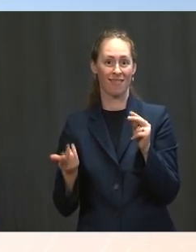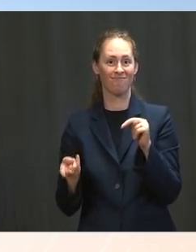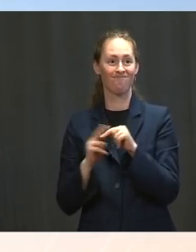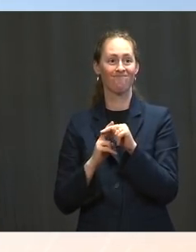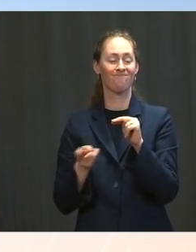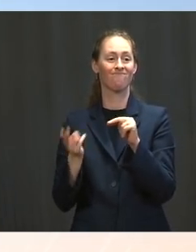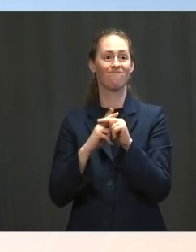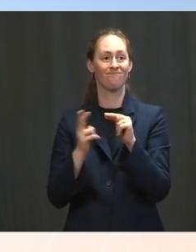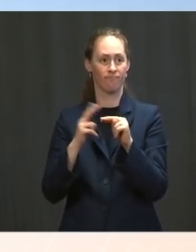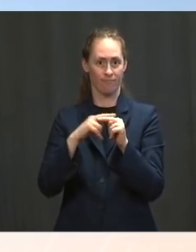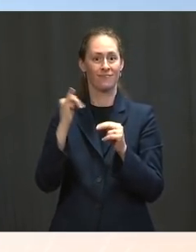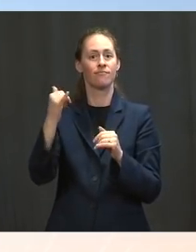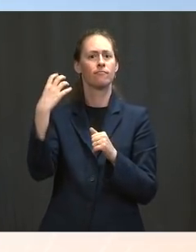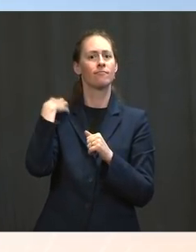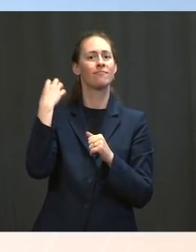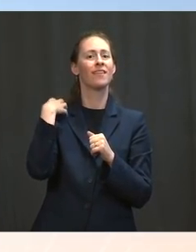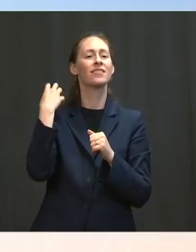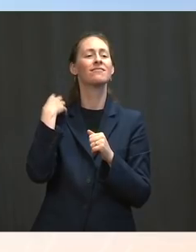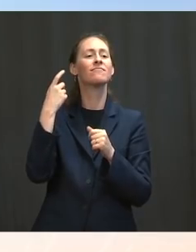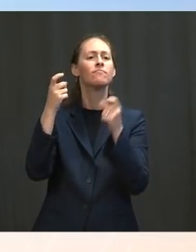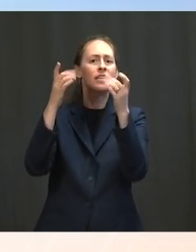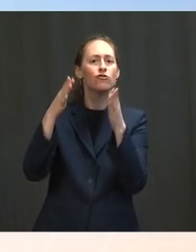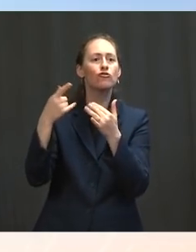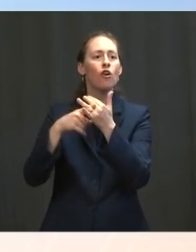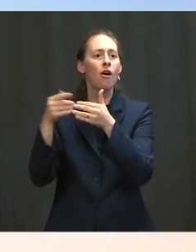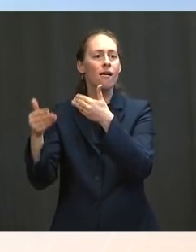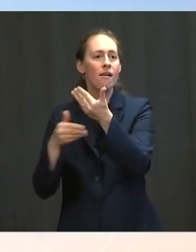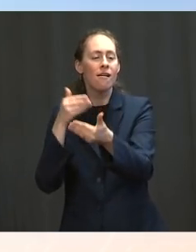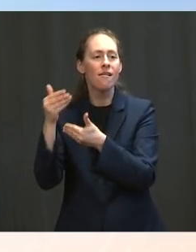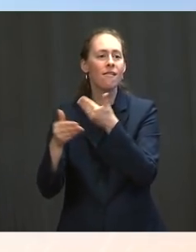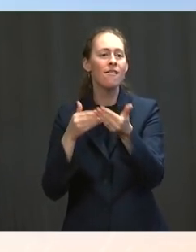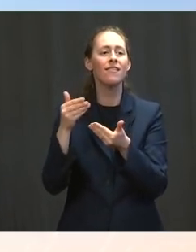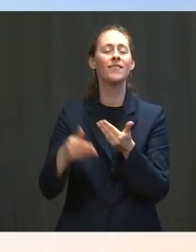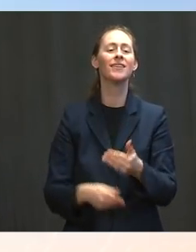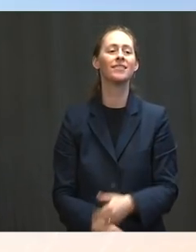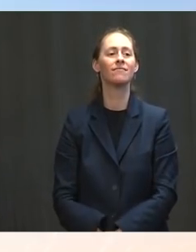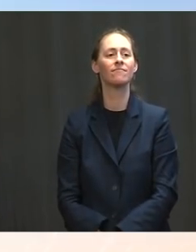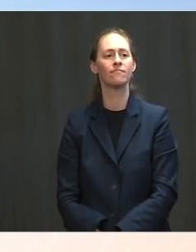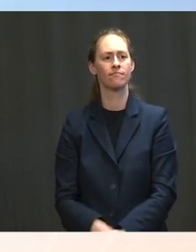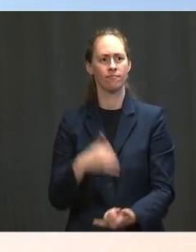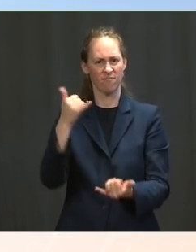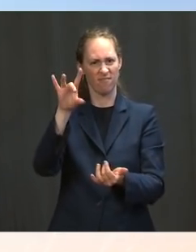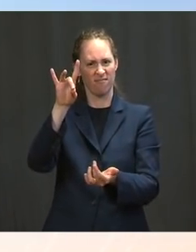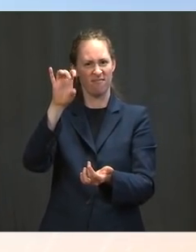as we've seen from the jobs numbers which -- 850,000 jobs last month was a very large number,